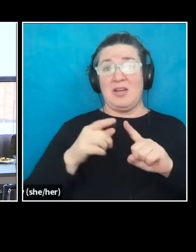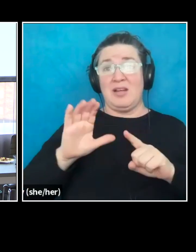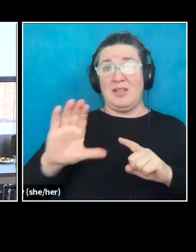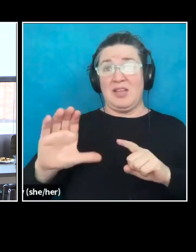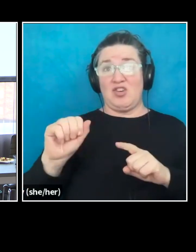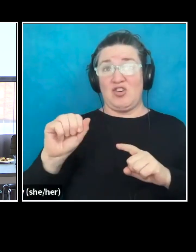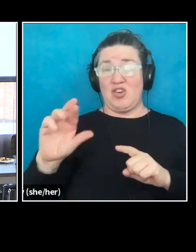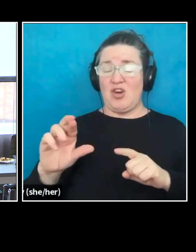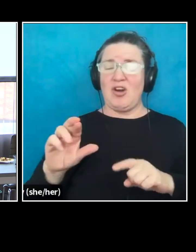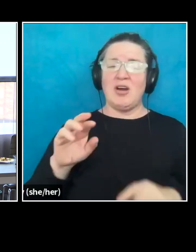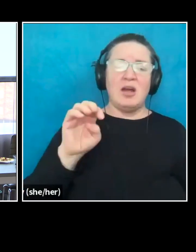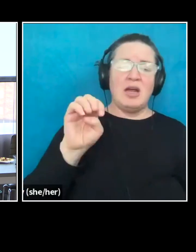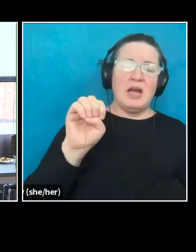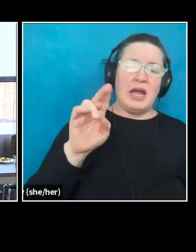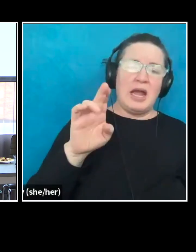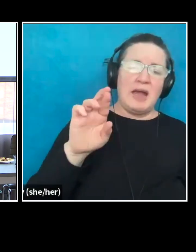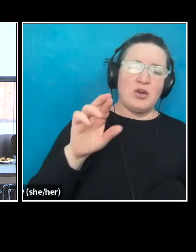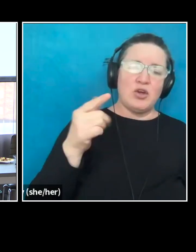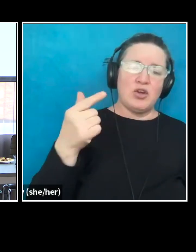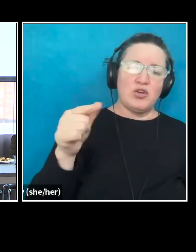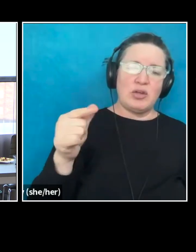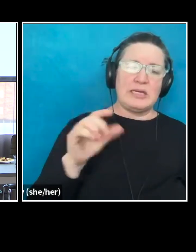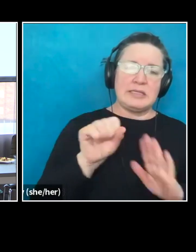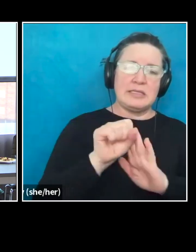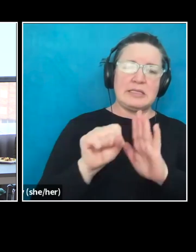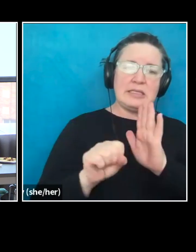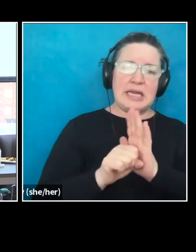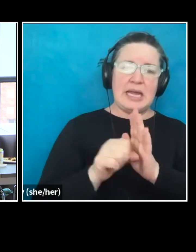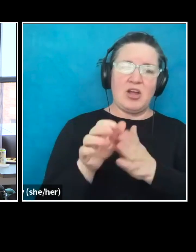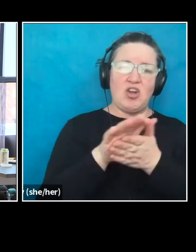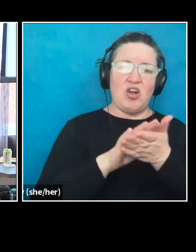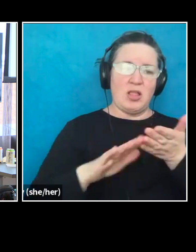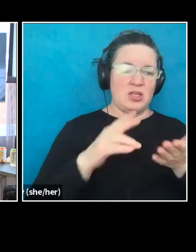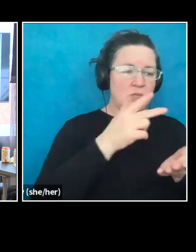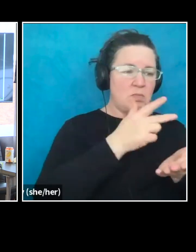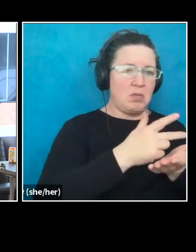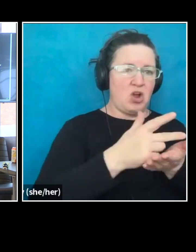College and that really scared me and it it was a good thing because it scared me out of, you know,